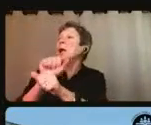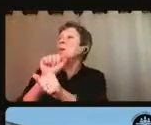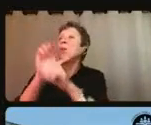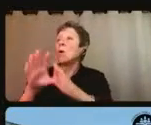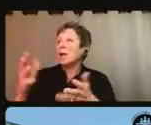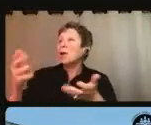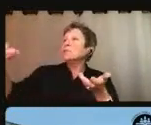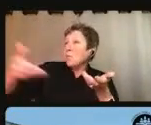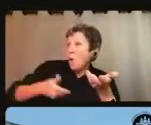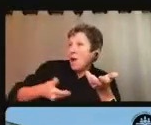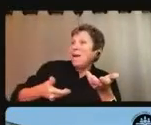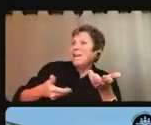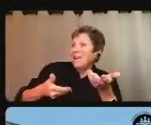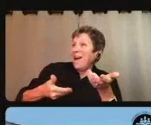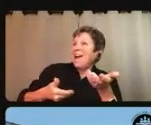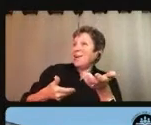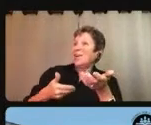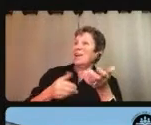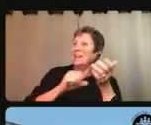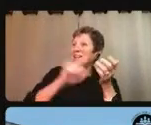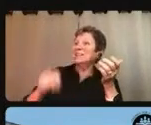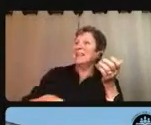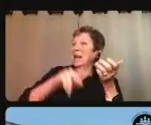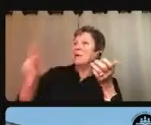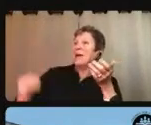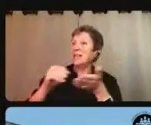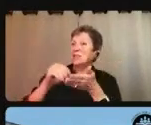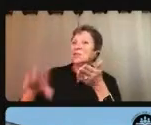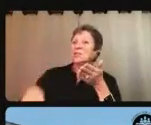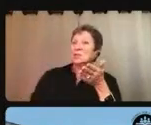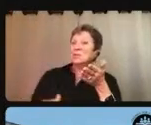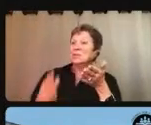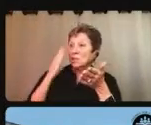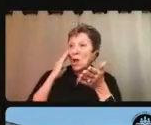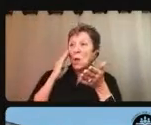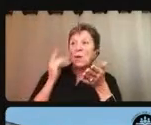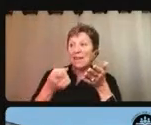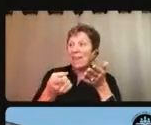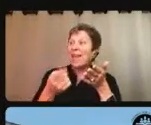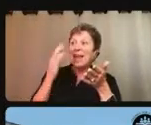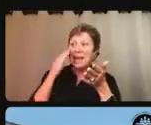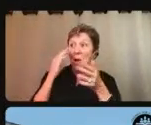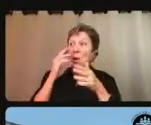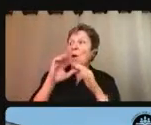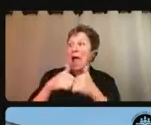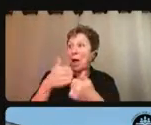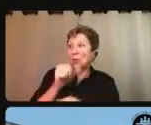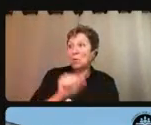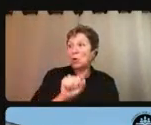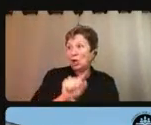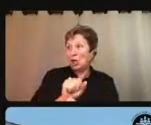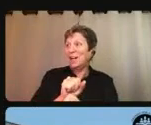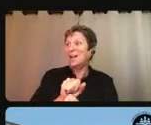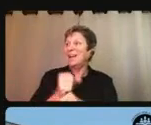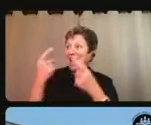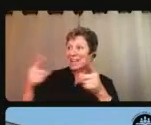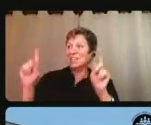THEY KNOW THEY'RE GETTING HIGH QUALITY INDIVIDUALS. THEIR EMPLOYERS ARE LOOKING FOR SALE EITHER GRADUATES BECAUSE